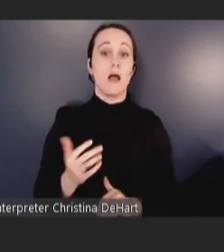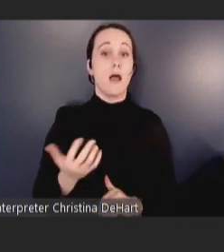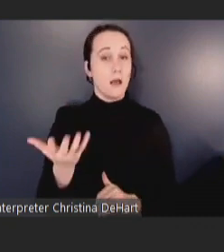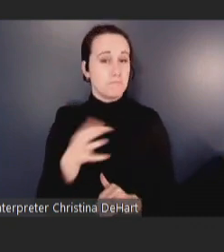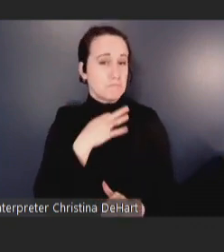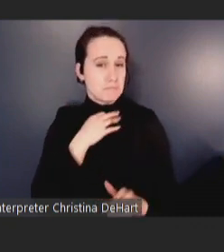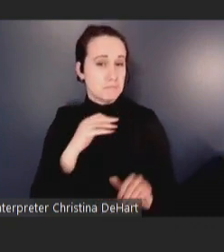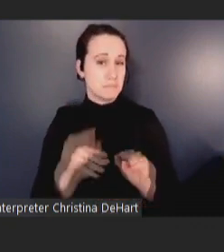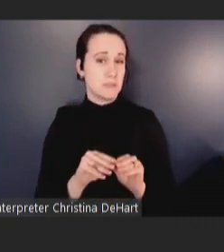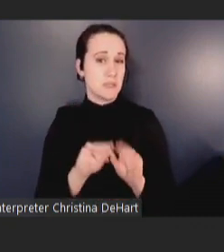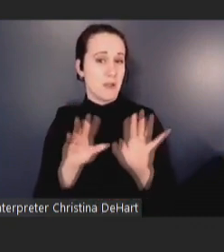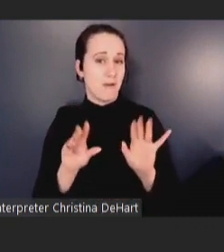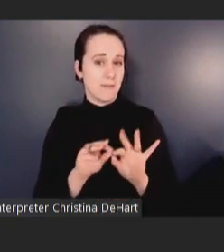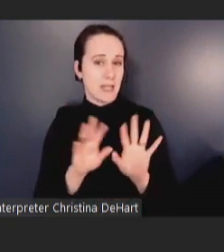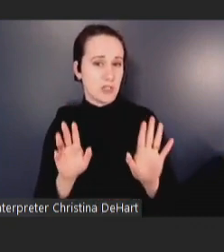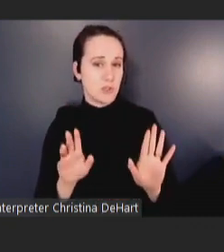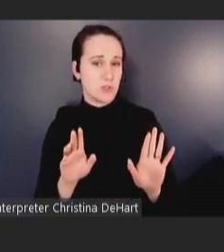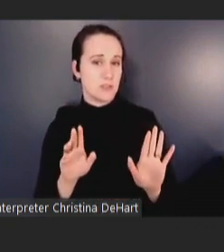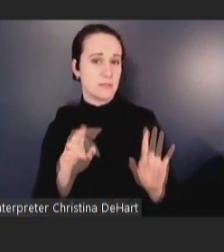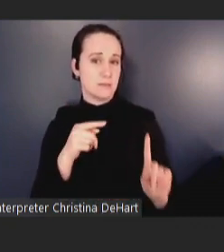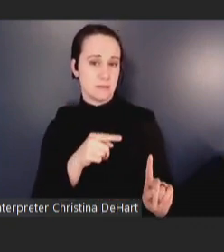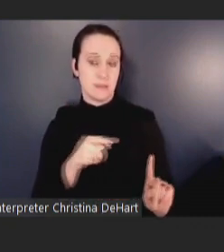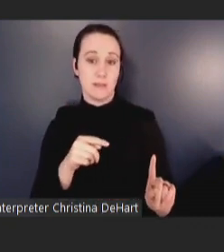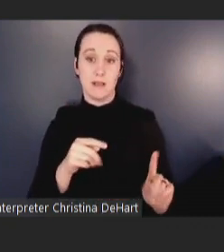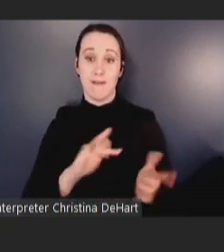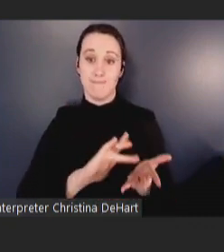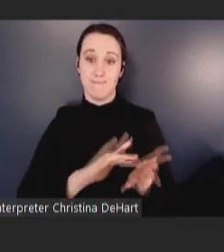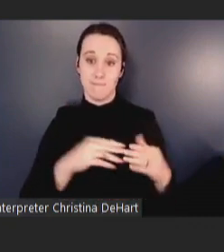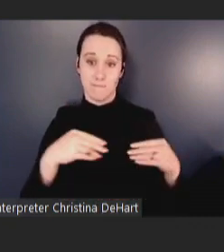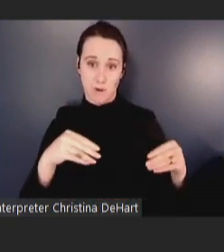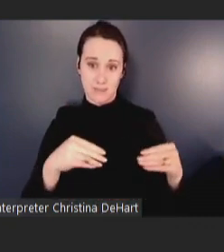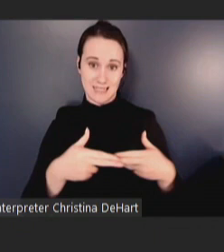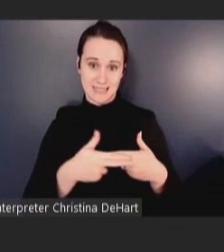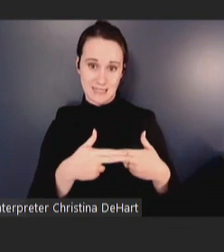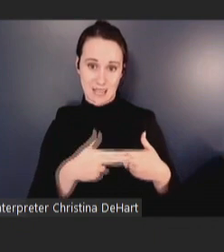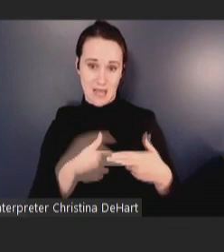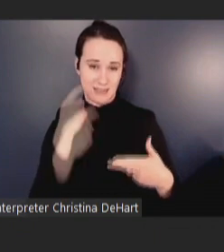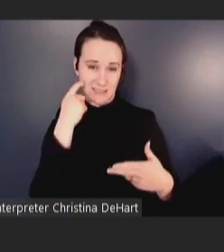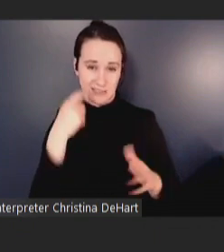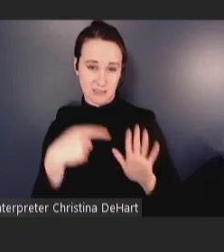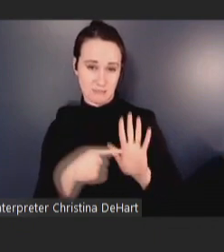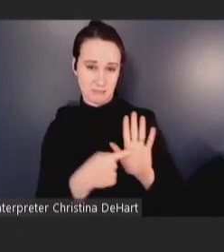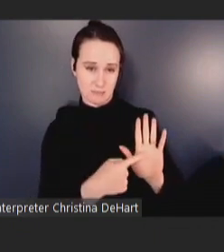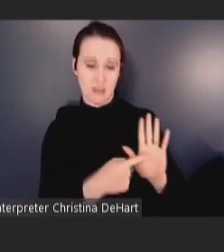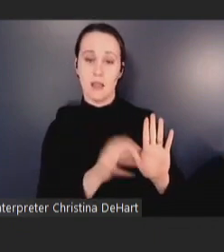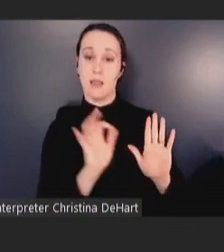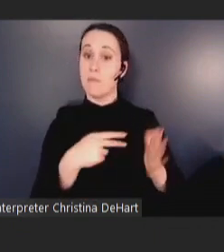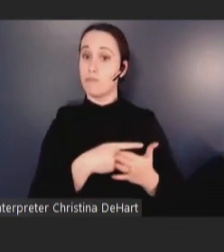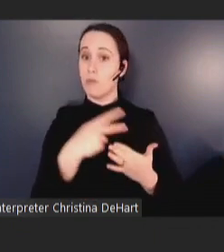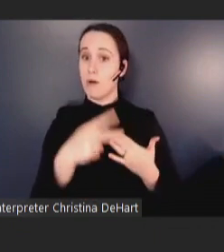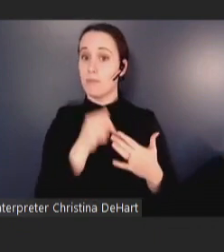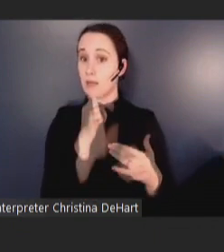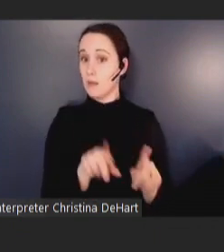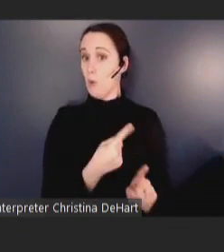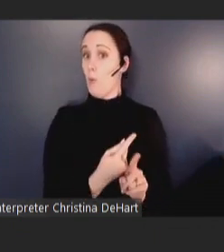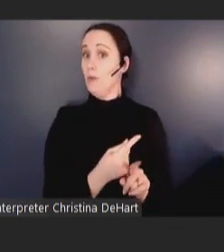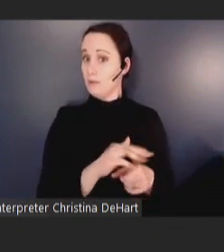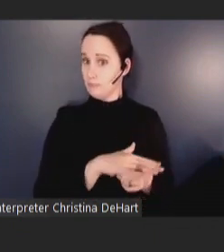on the pharmacy slide that was put there. That program is not the only place where pharmacists